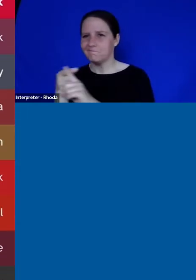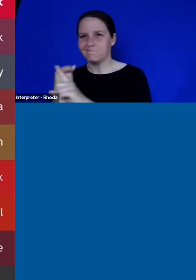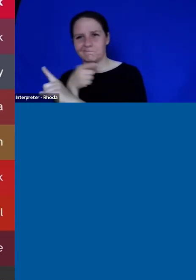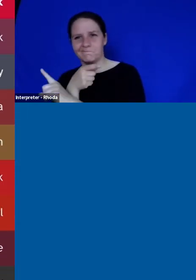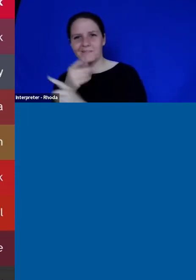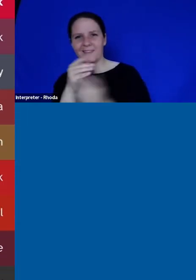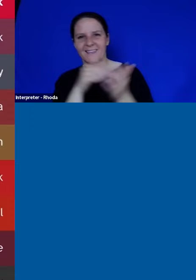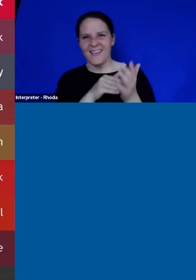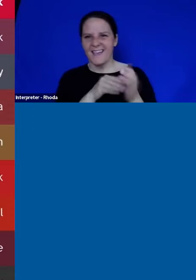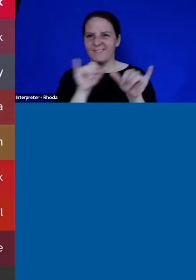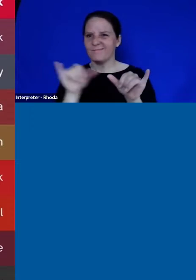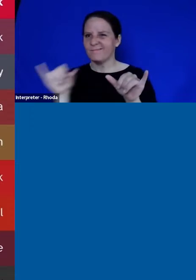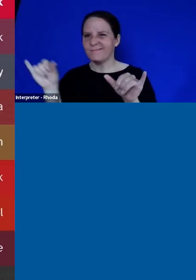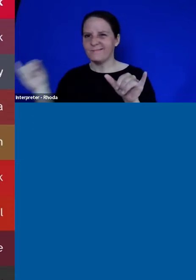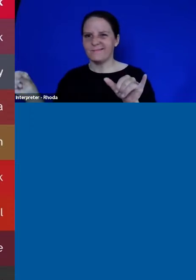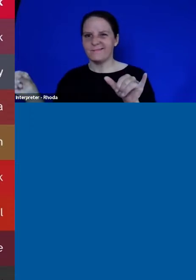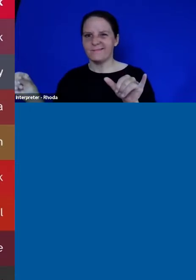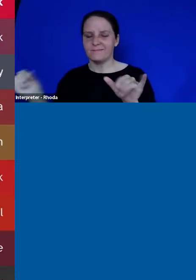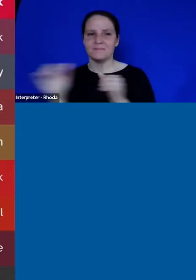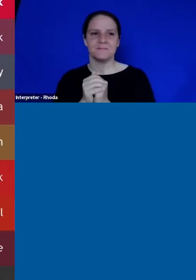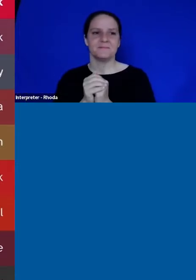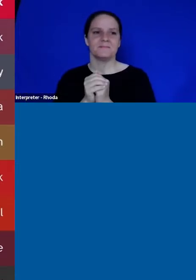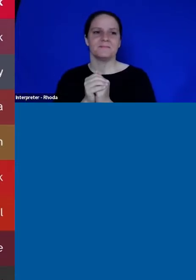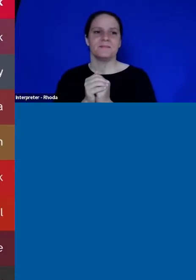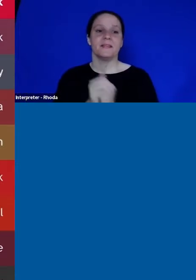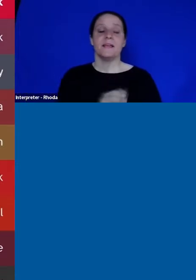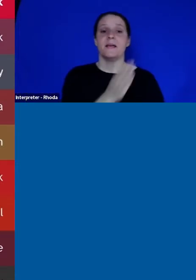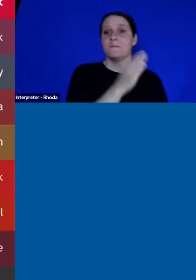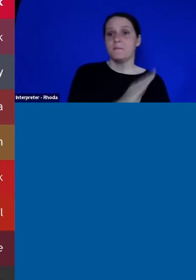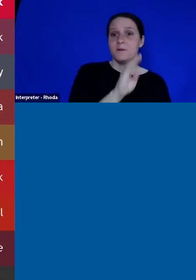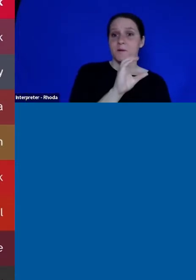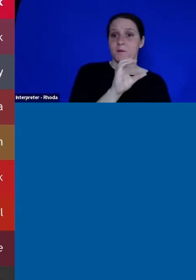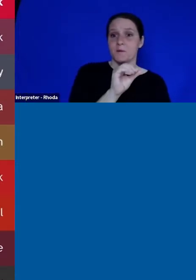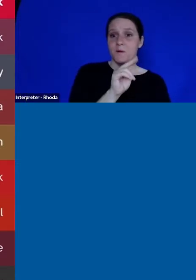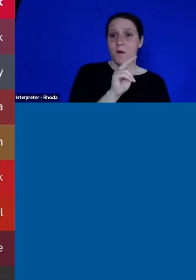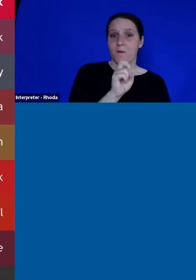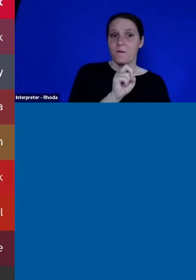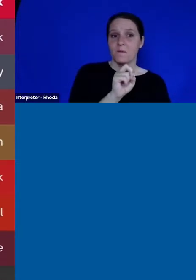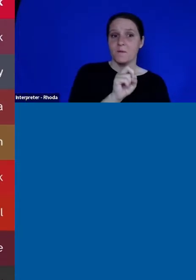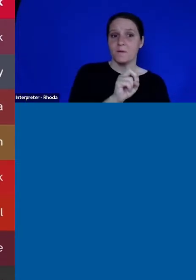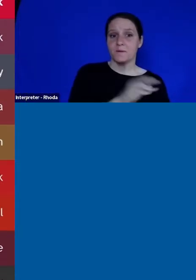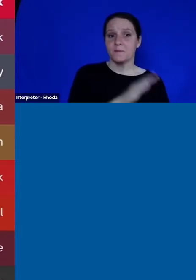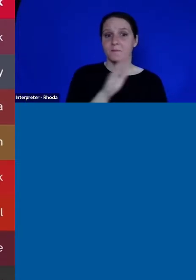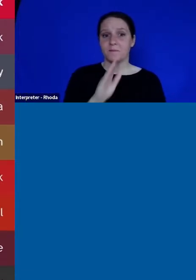and hot pink looks like a dark coral. With blue cone monochromacy, green looks like teal green,